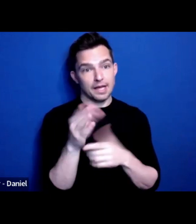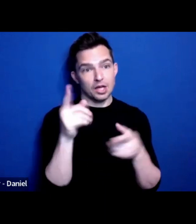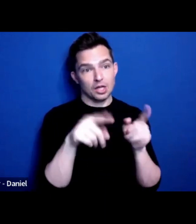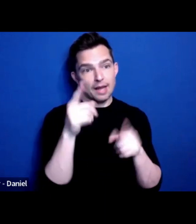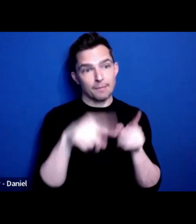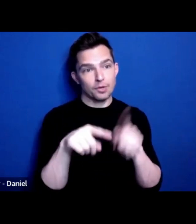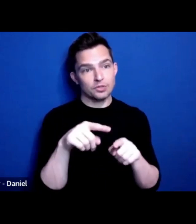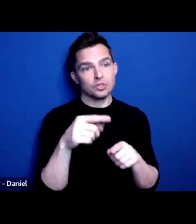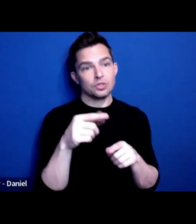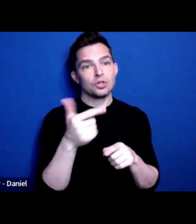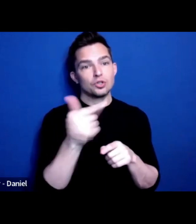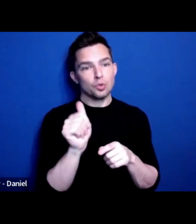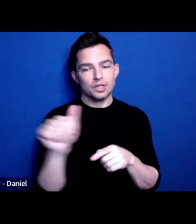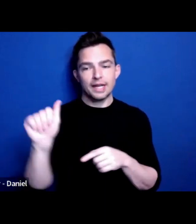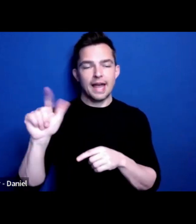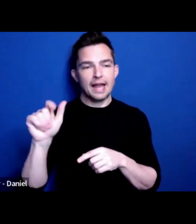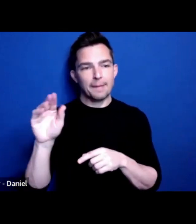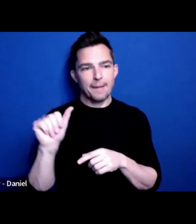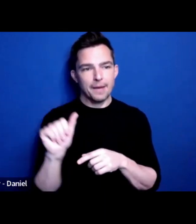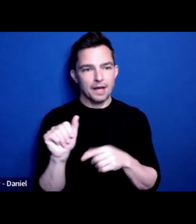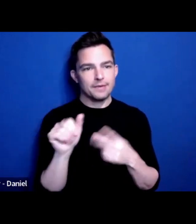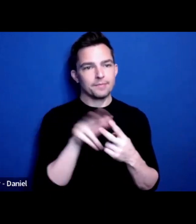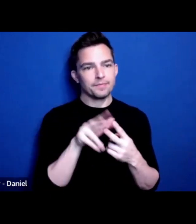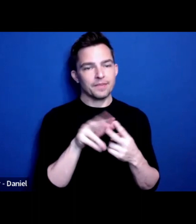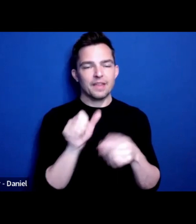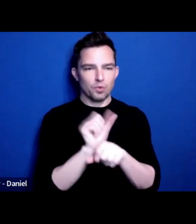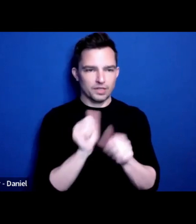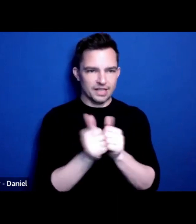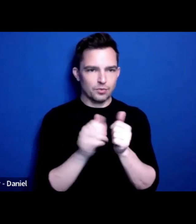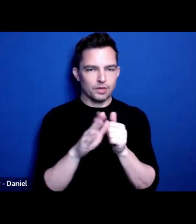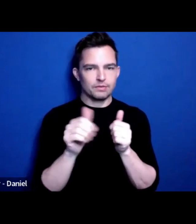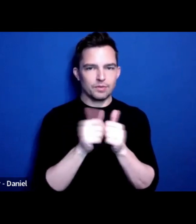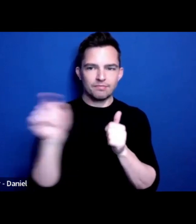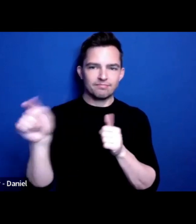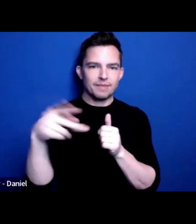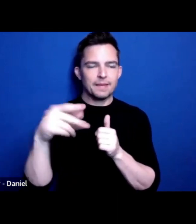Alabama for example. They have worked together with the P&As those two states with the P&As